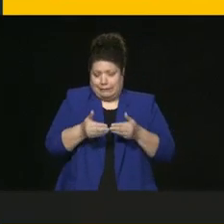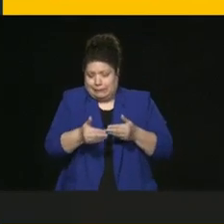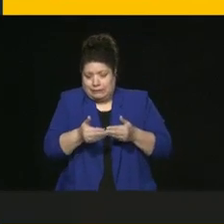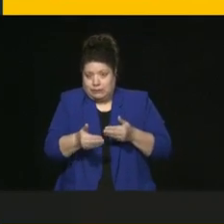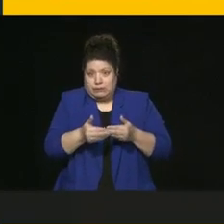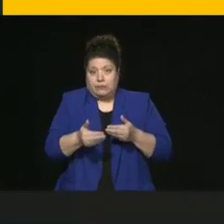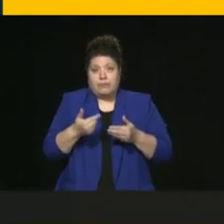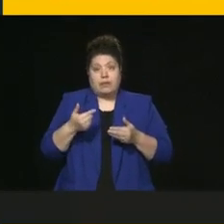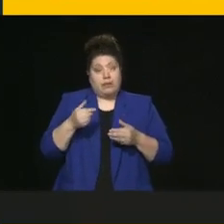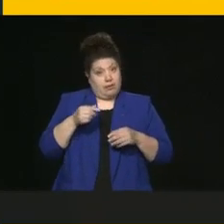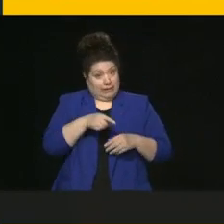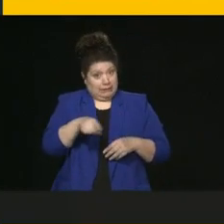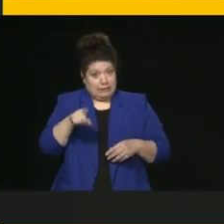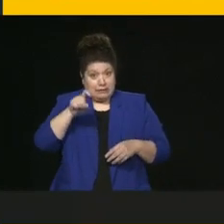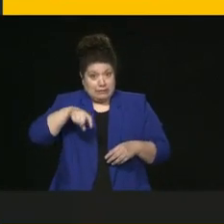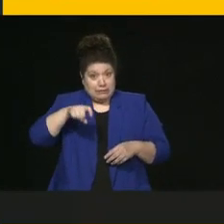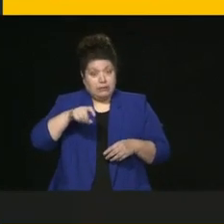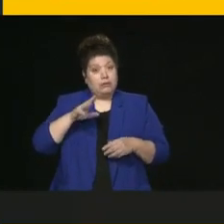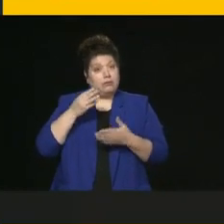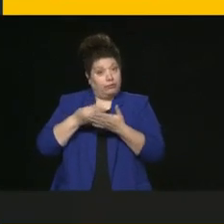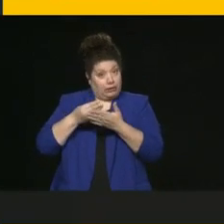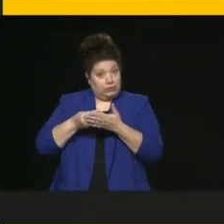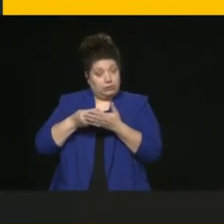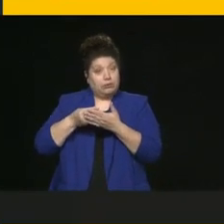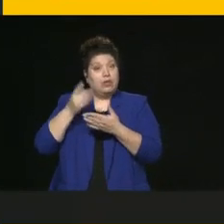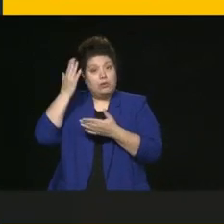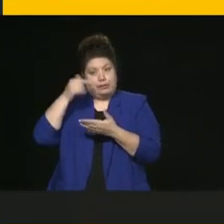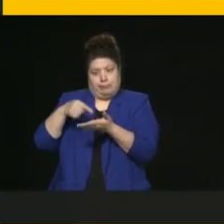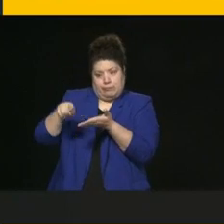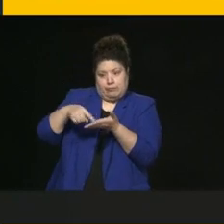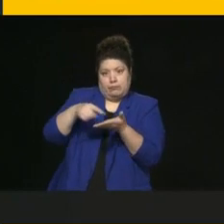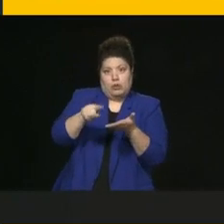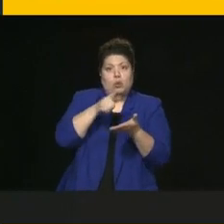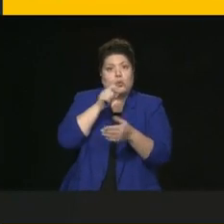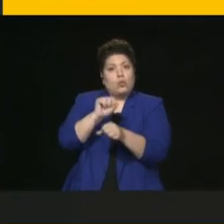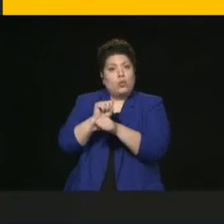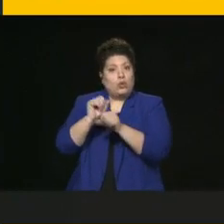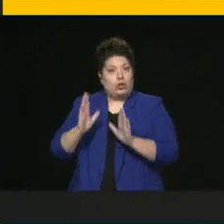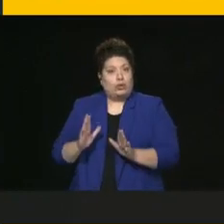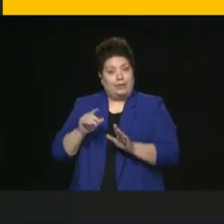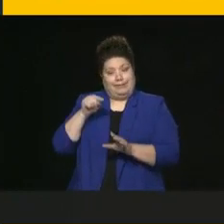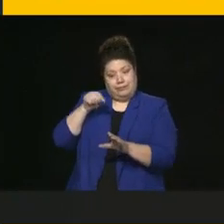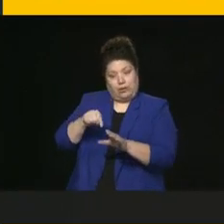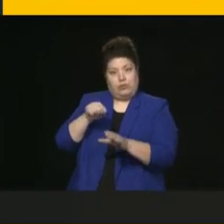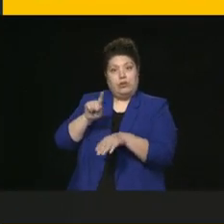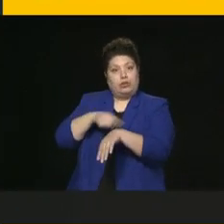SHORT-TERM, INCLUDING AS WE MENTIONED, RESOURCES TO TOP-UP